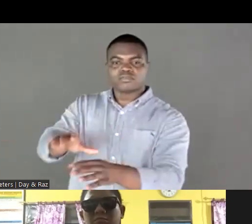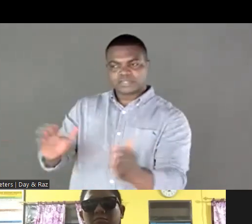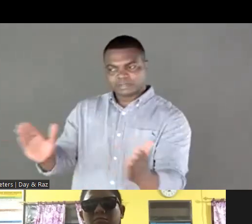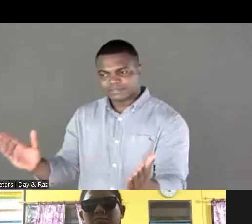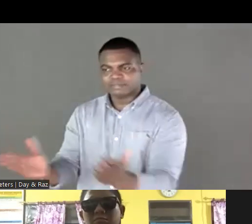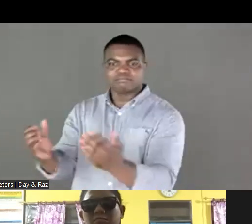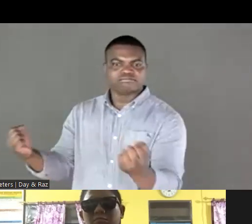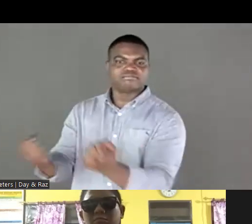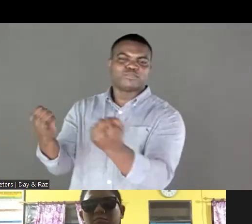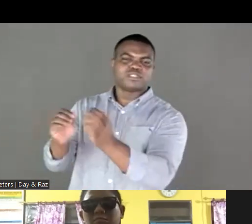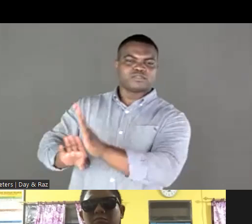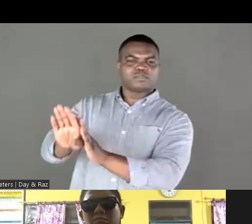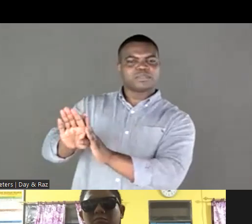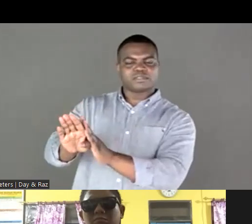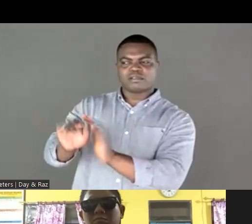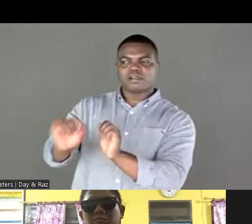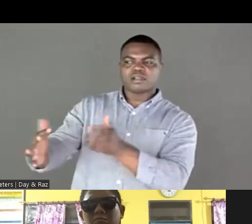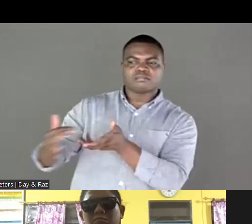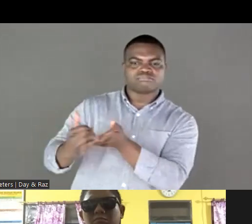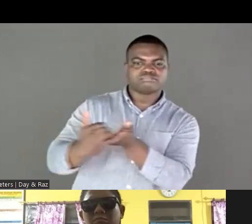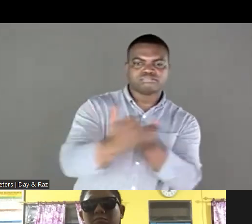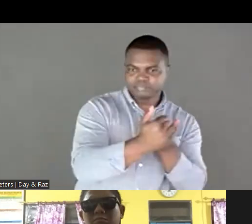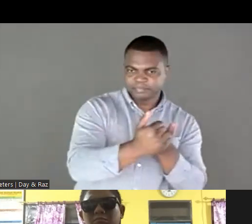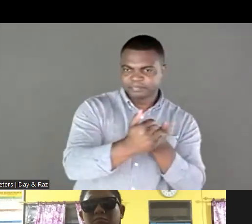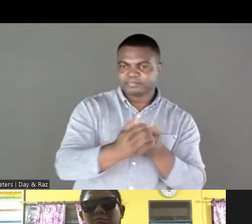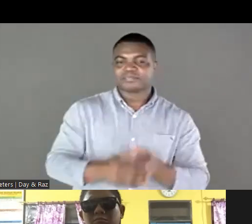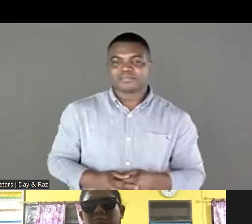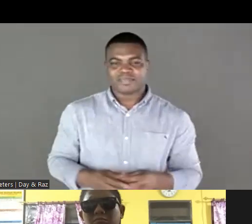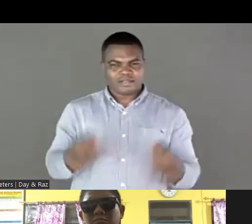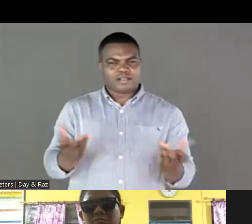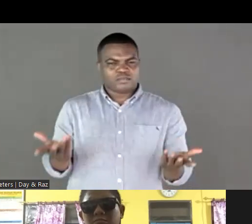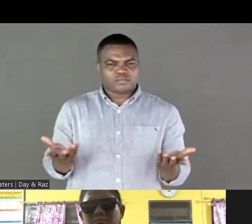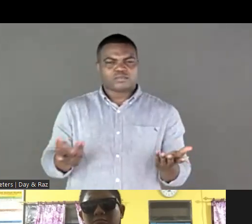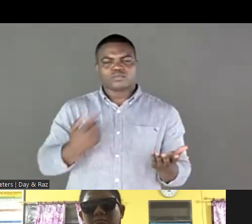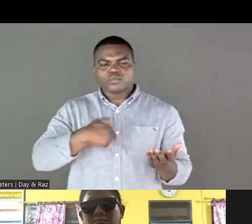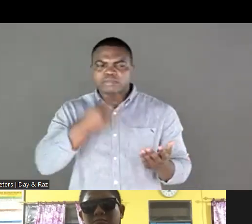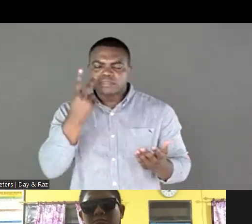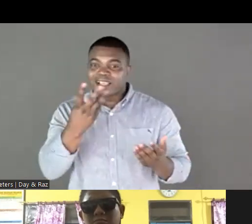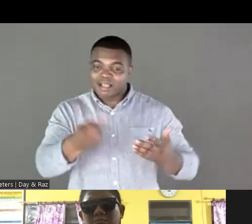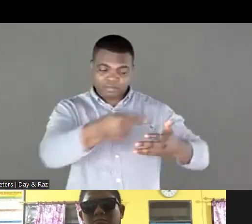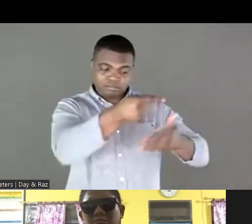more to build the capacities of op eds. With that in mind, we commissioned development initiatives